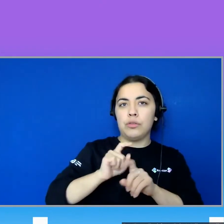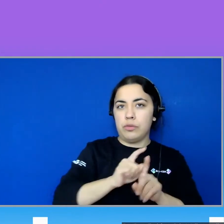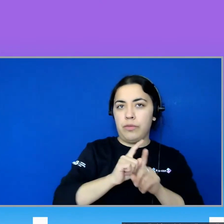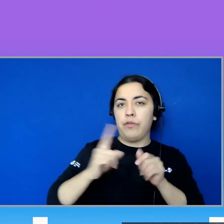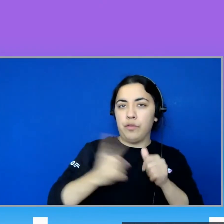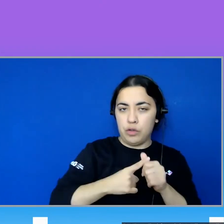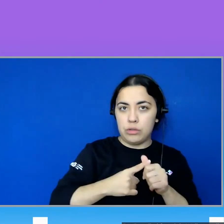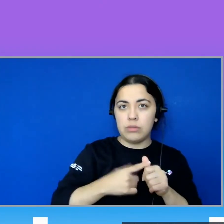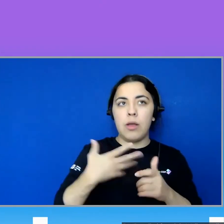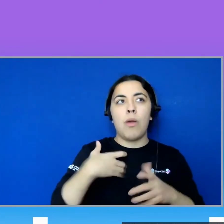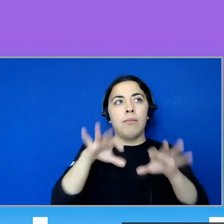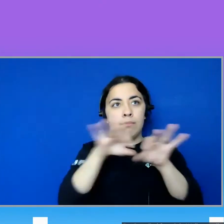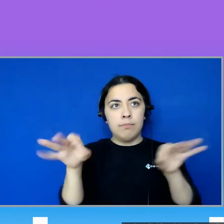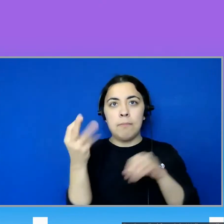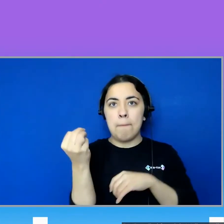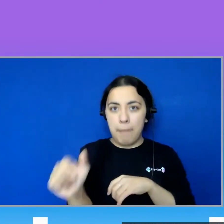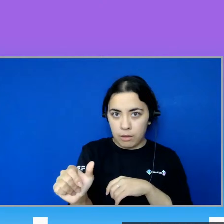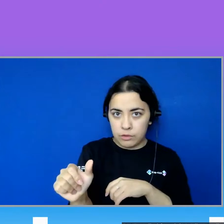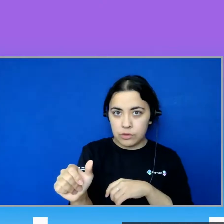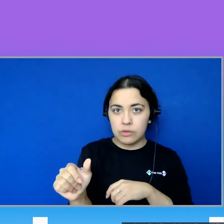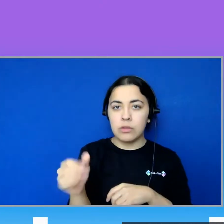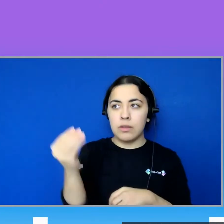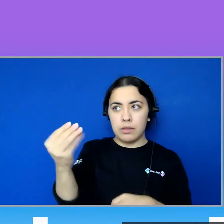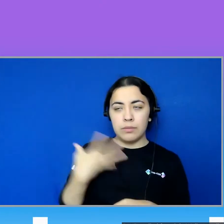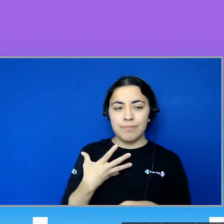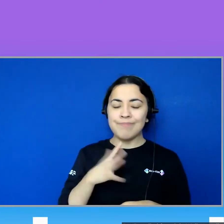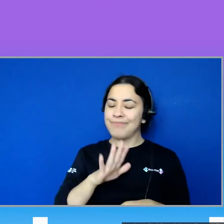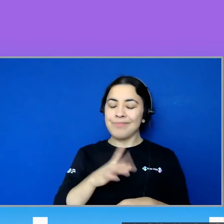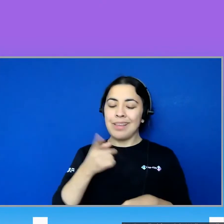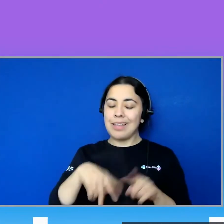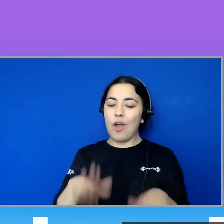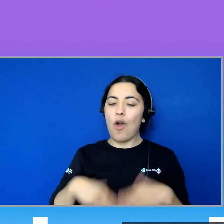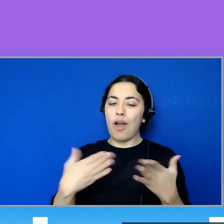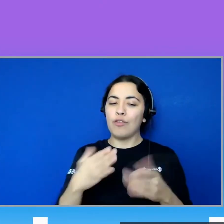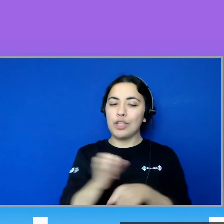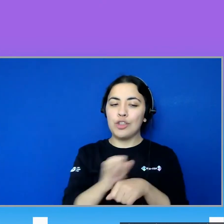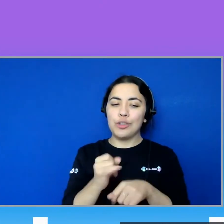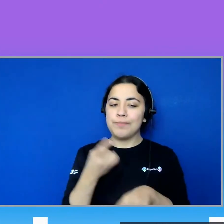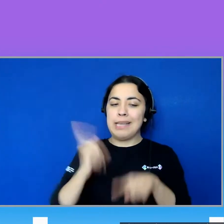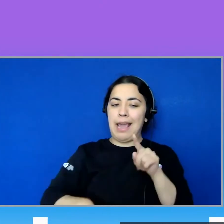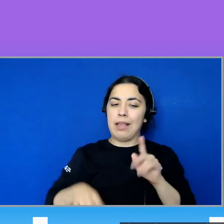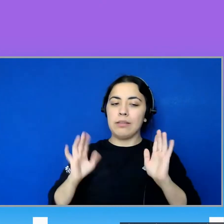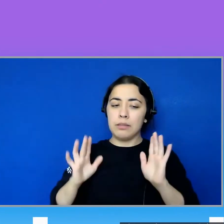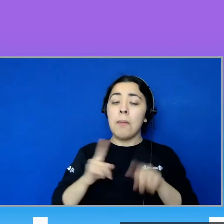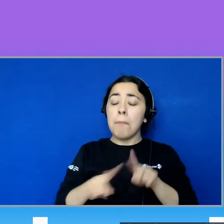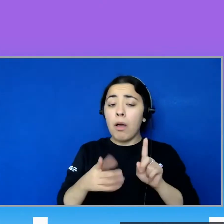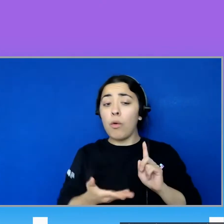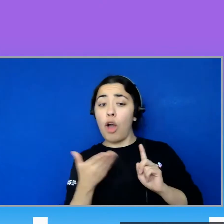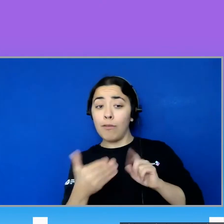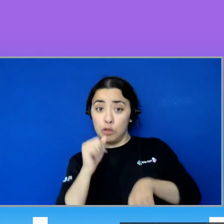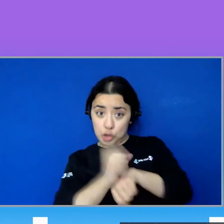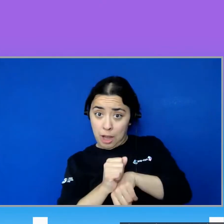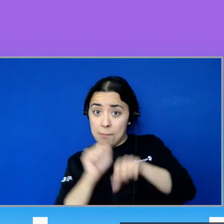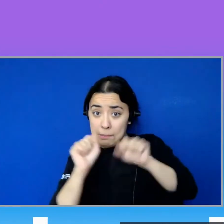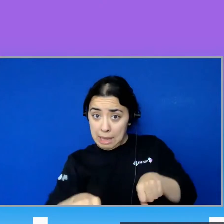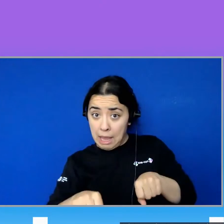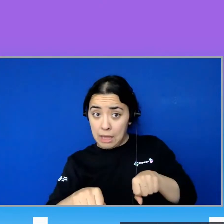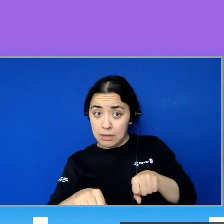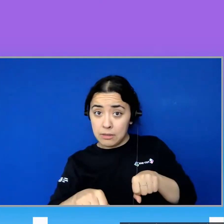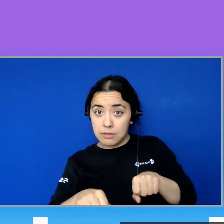and get my master's degree, and I was told, we can't offer you an internship, but we can offer